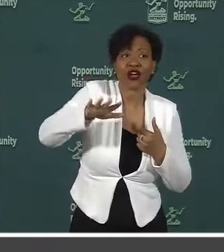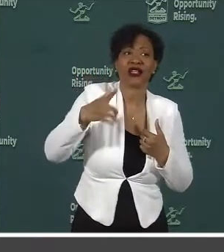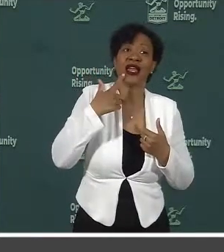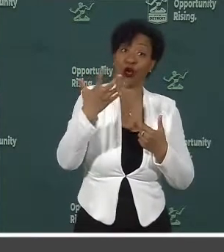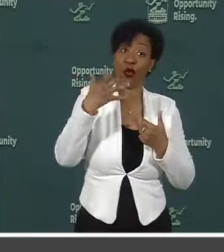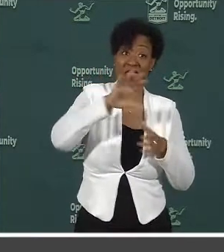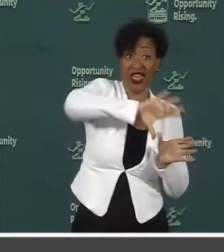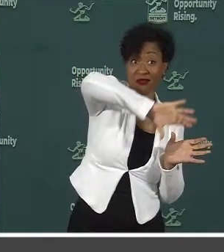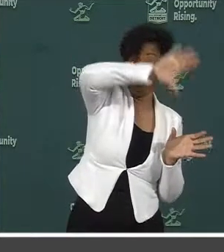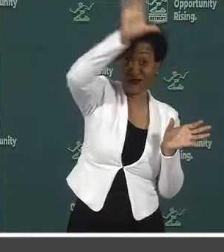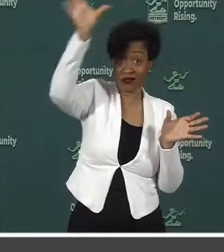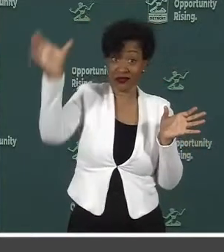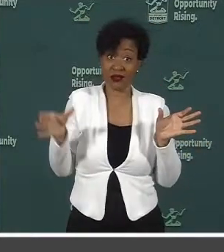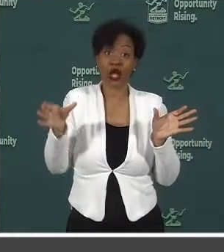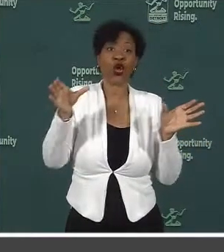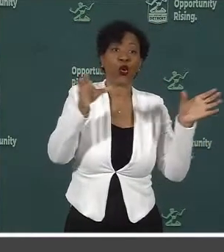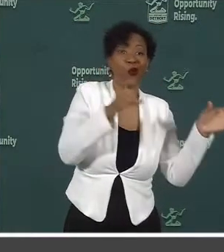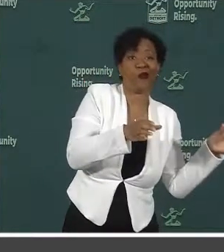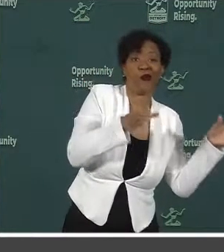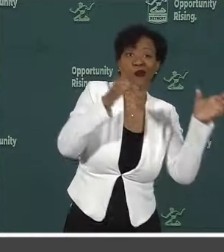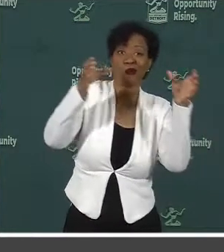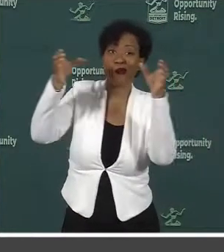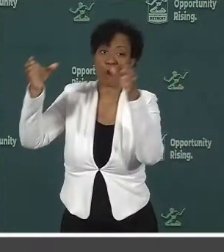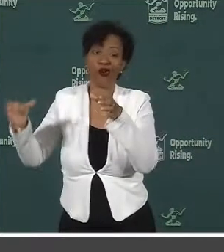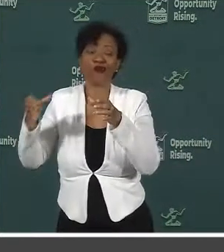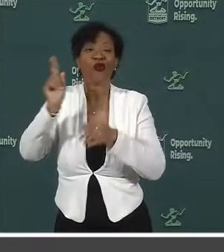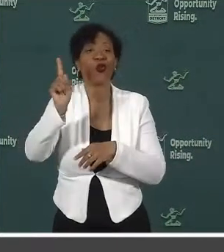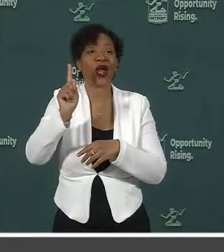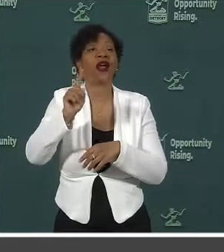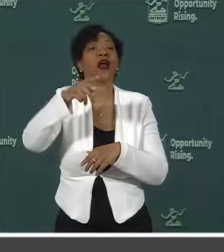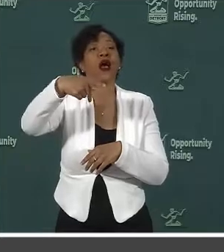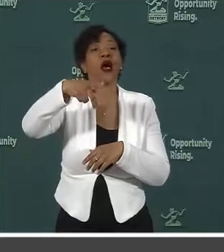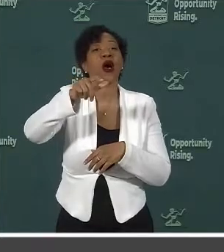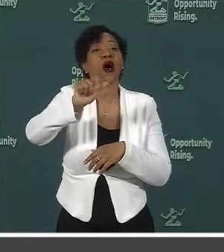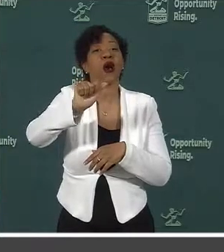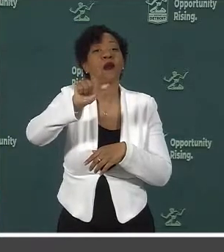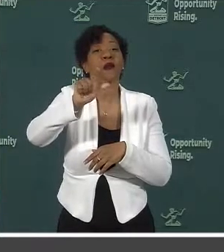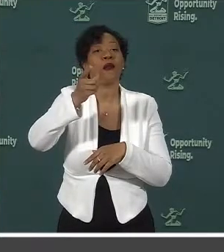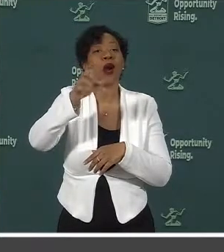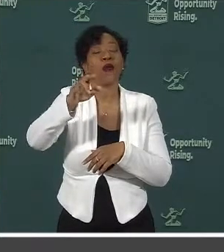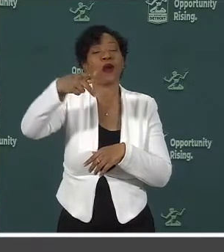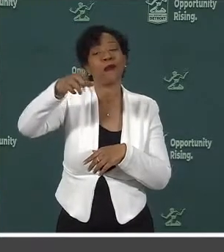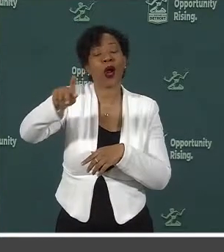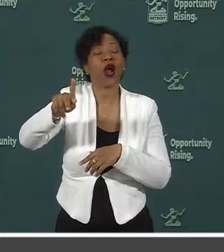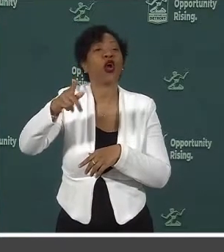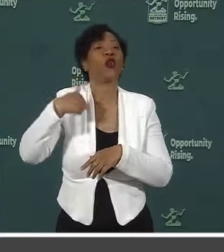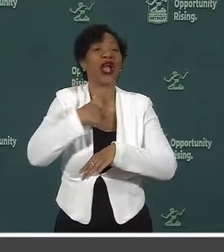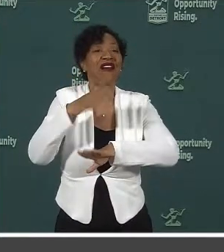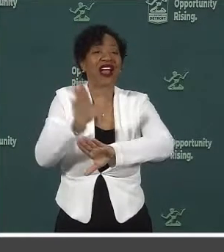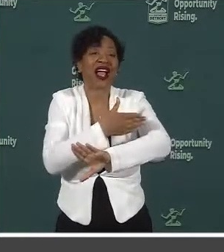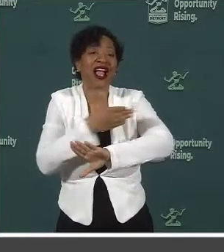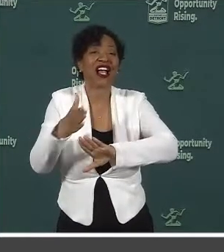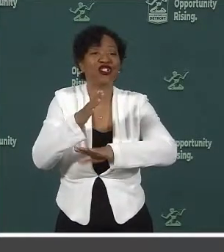RELOCATED TO PALMER PARK SO NOW WE HAVE A CONCERT SITE AND WE'VE SAVED THAT HISTORIC BUILDING WE TOOK THE HISTORIC